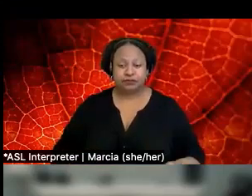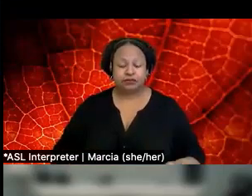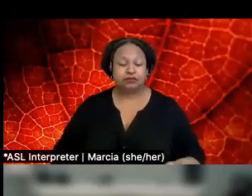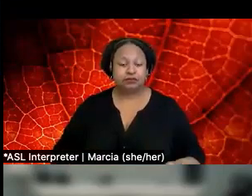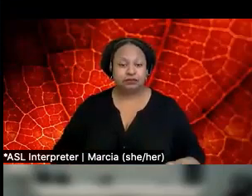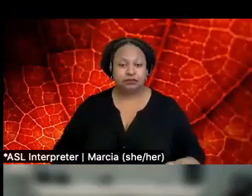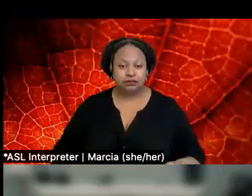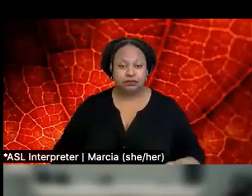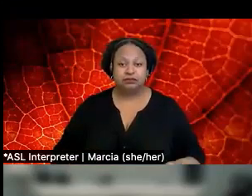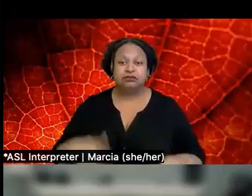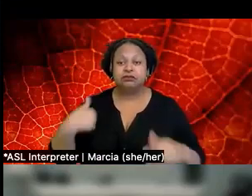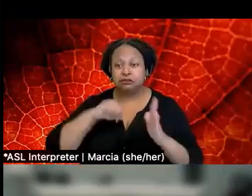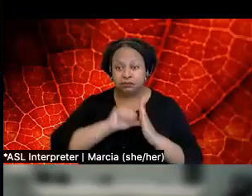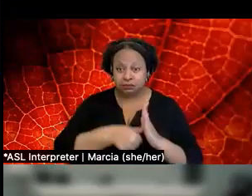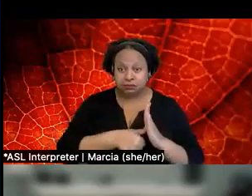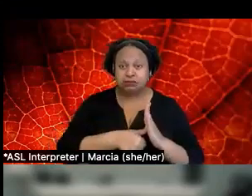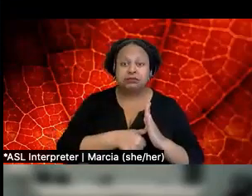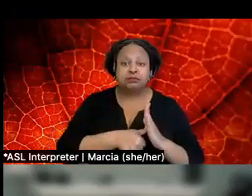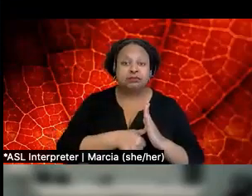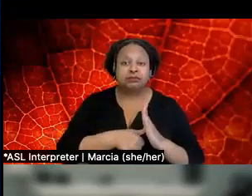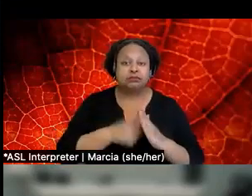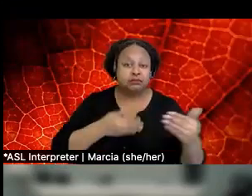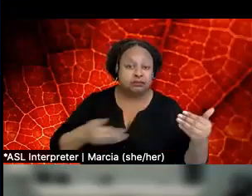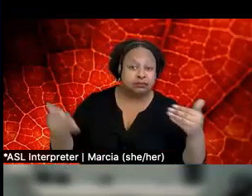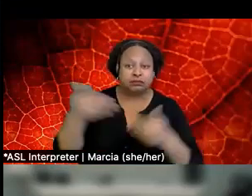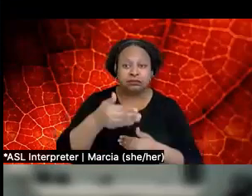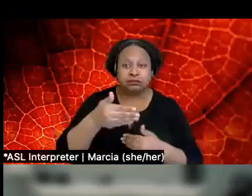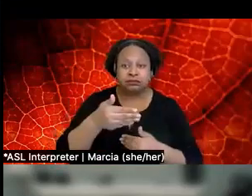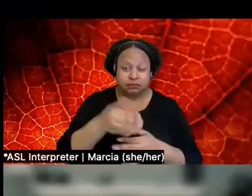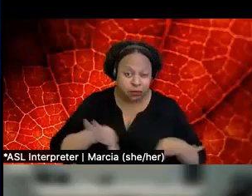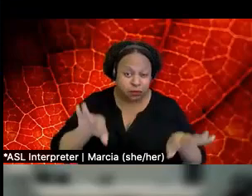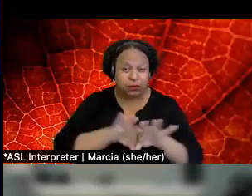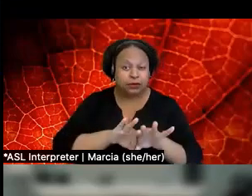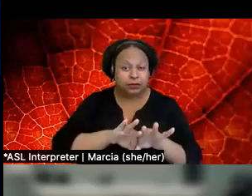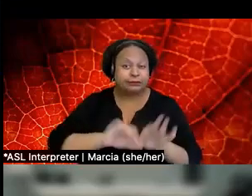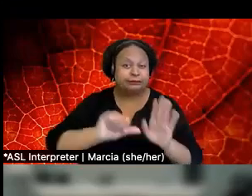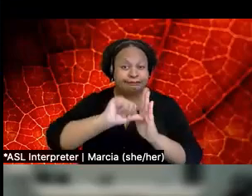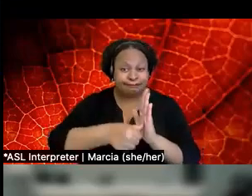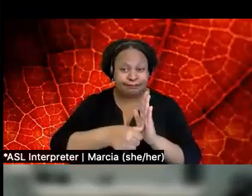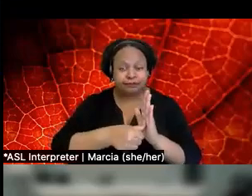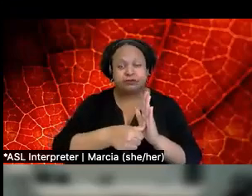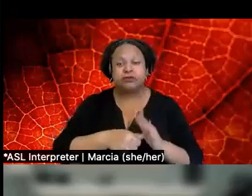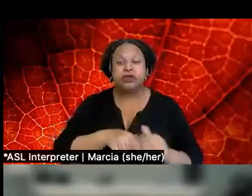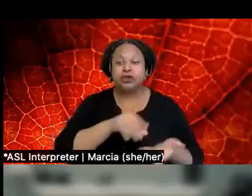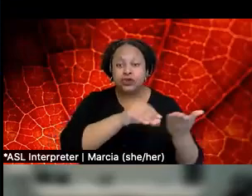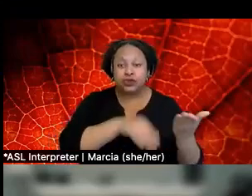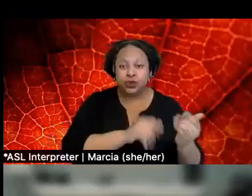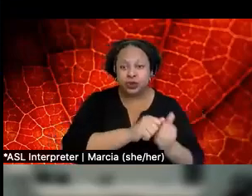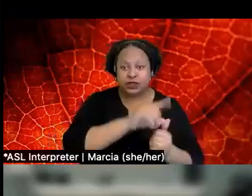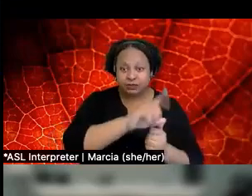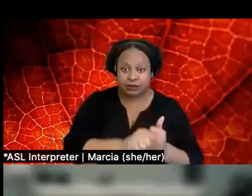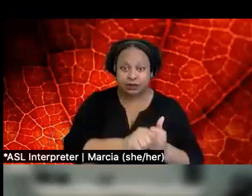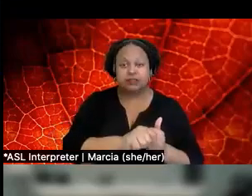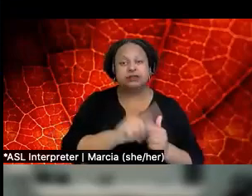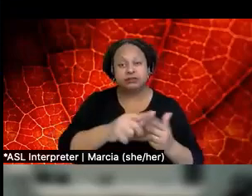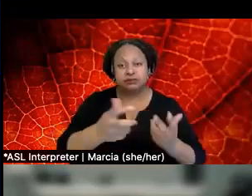One of the things that we keep front and foremost is that students with disabilities have to meet the same program standards with accommodations.